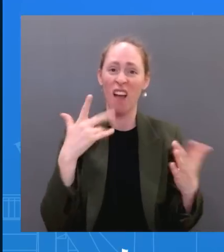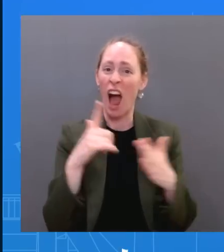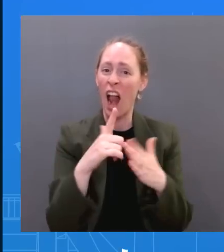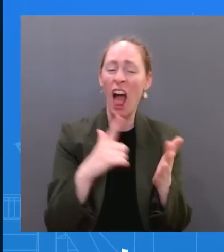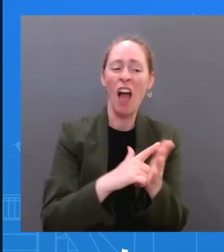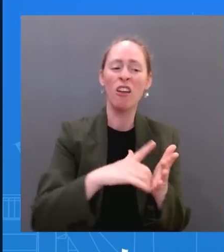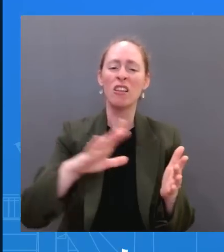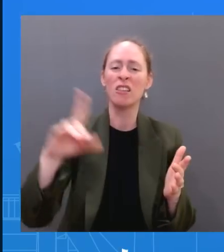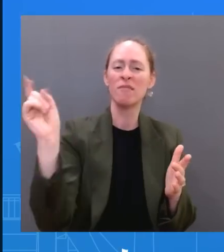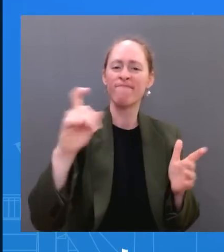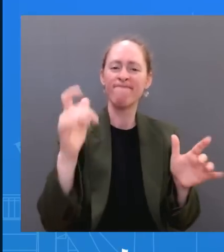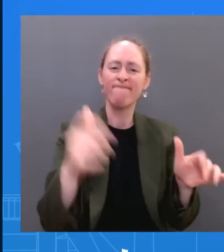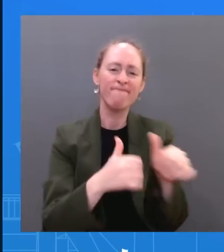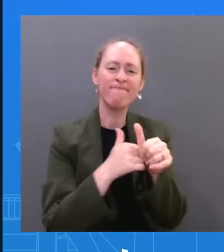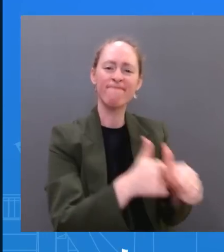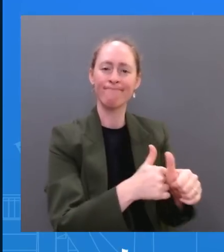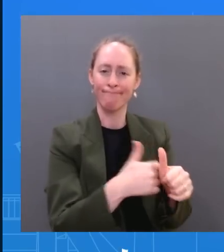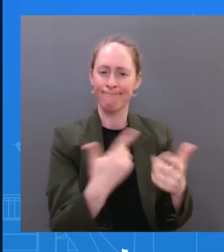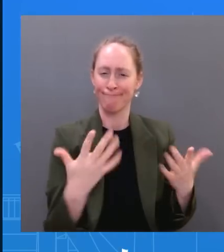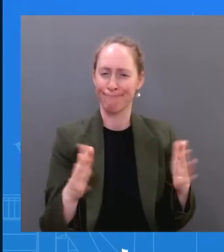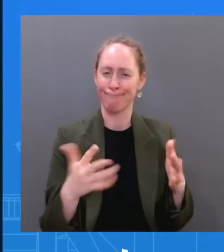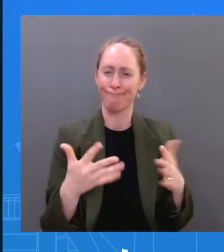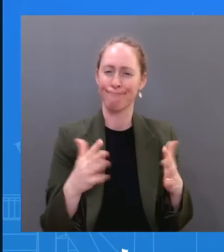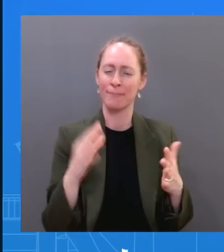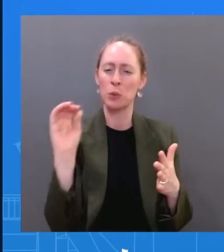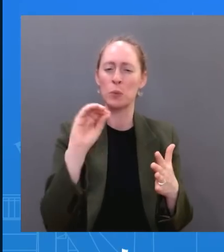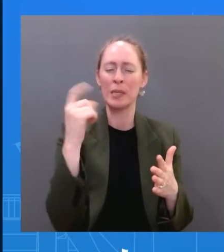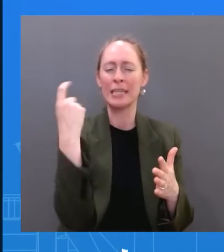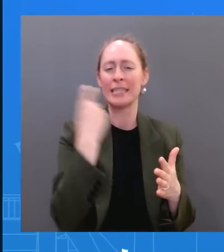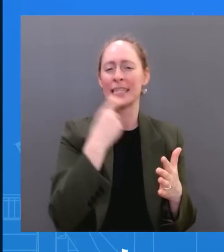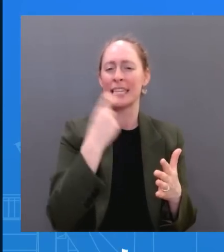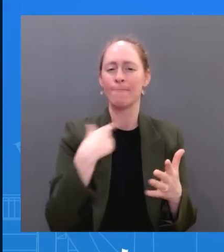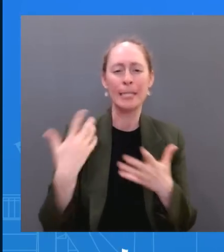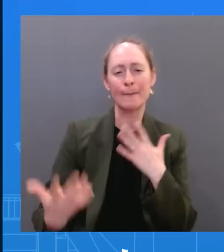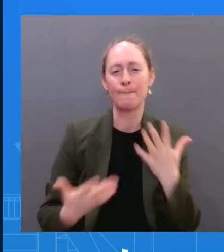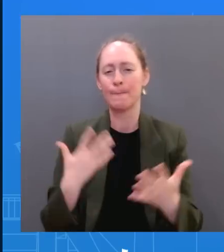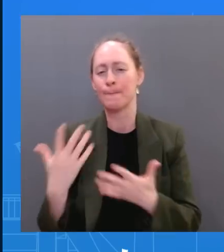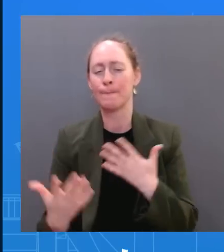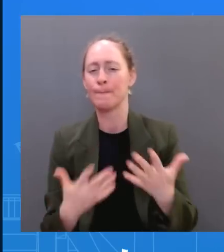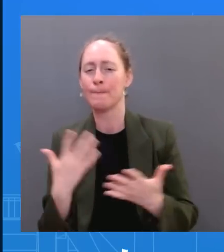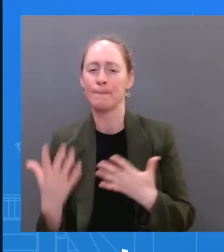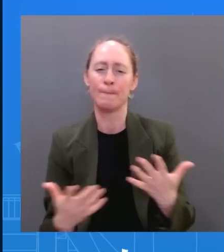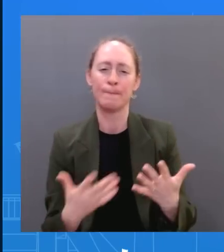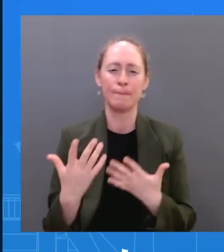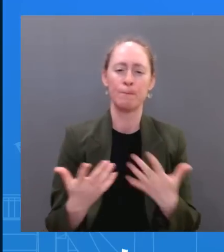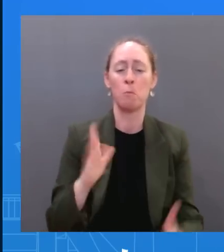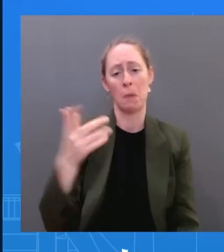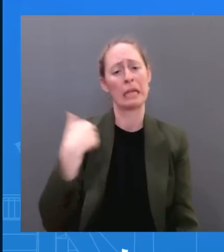But as she has said and as the President has said, that everything is on the table; it doesn't mean that it's off the table.